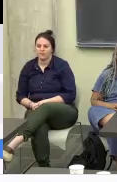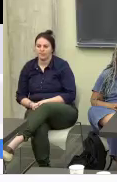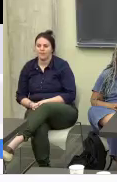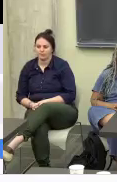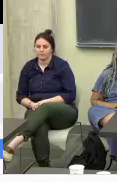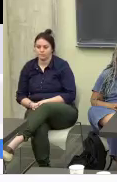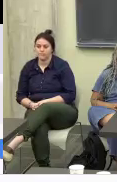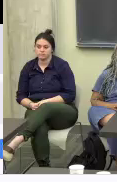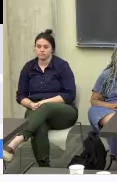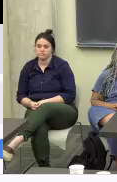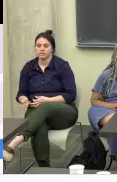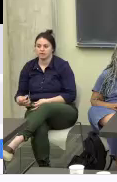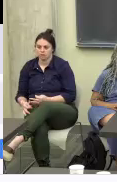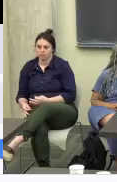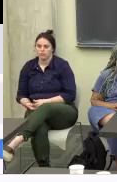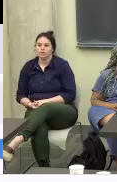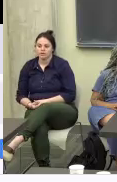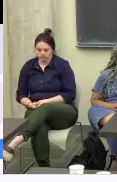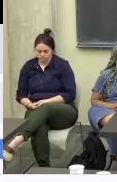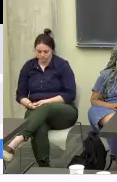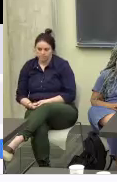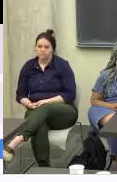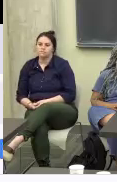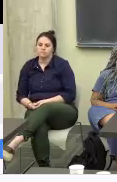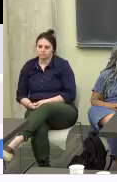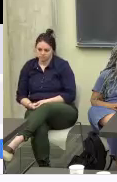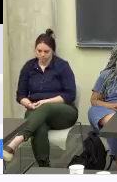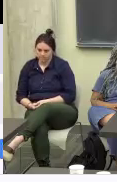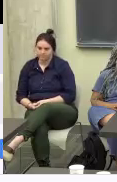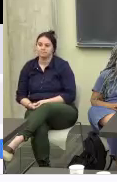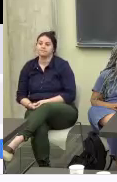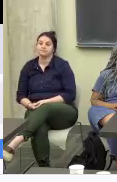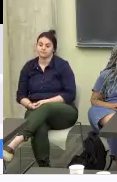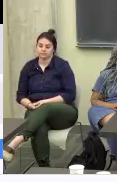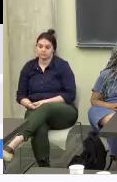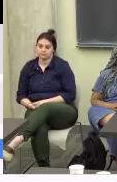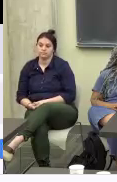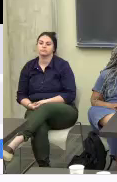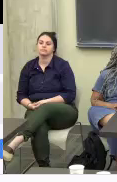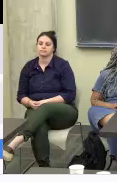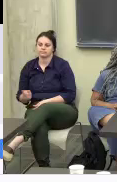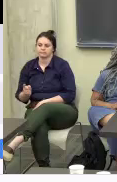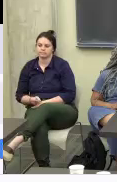I got here, but… No worries, no worries. I'm just trying to get a sense of how much intro to do.